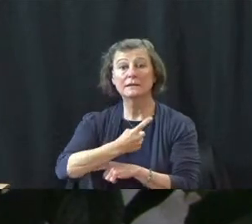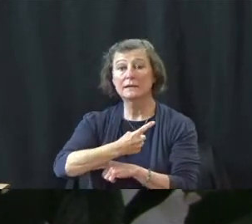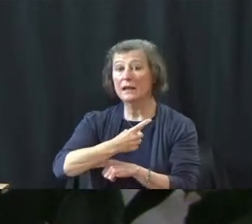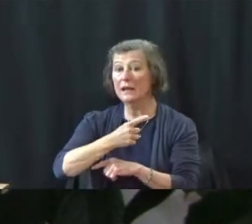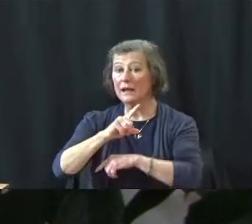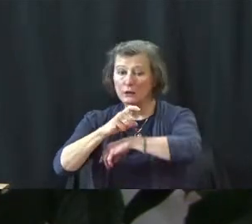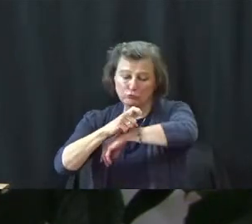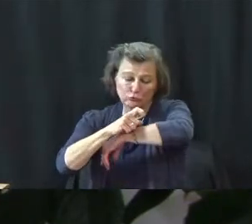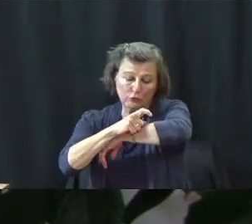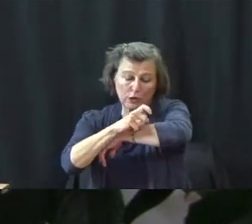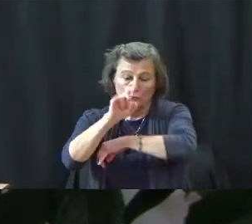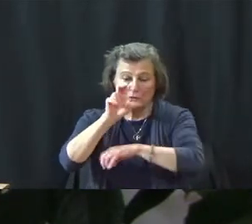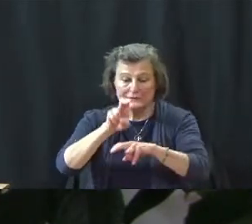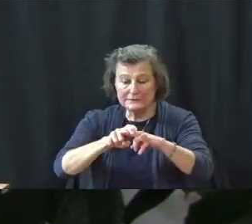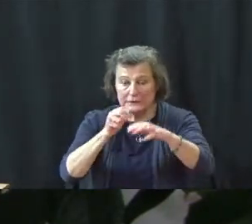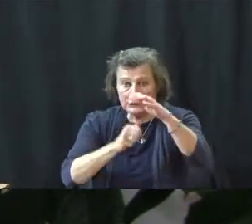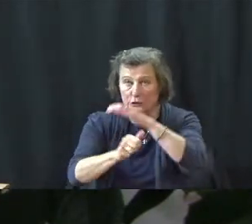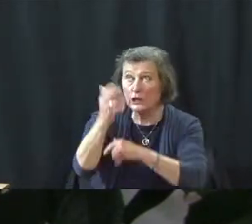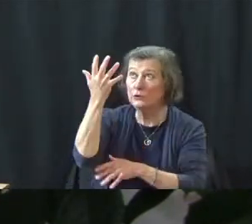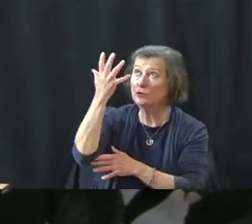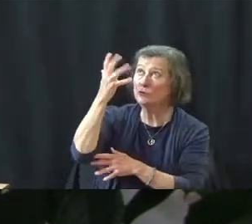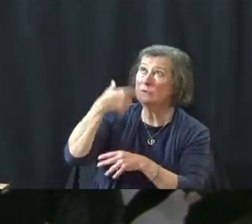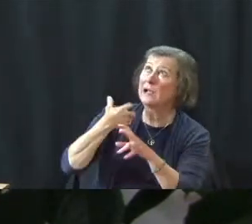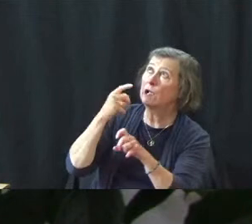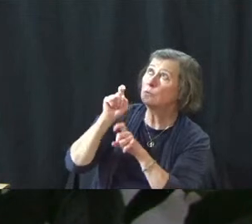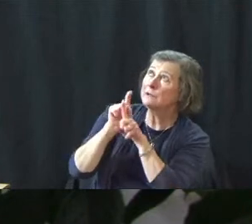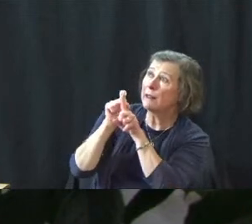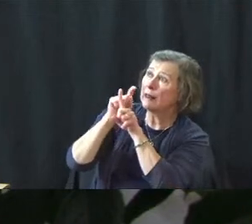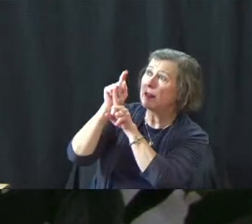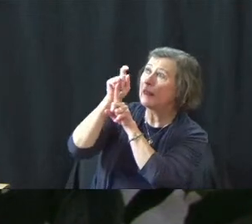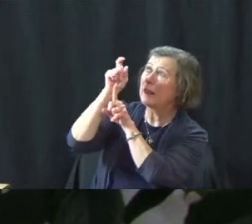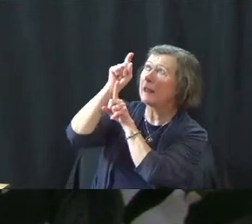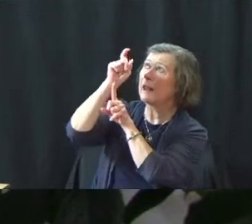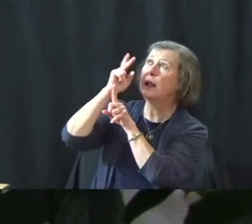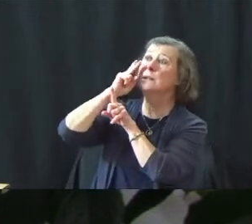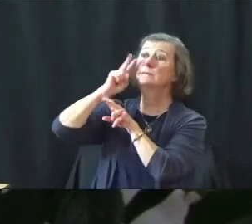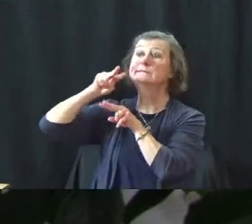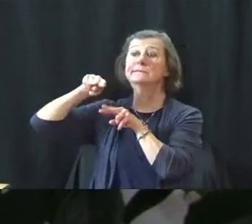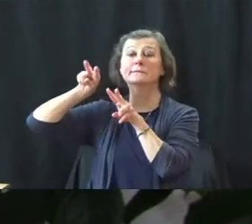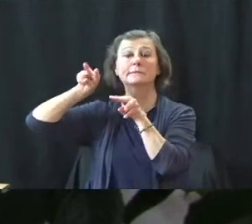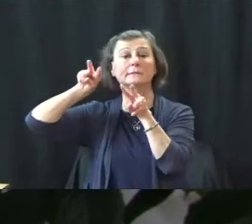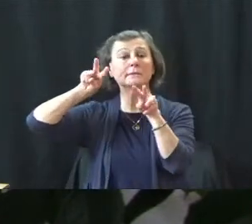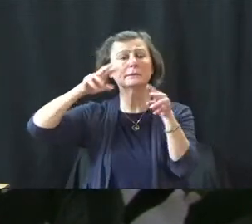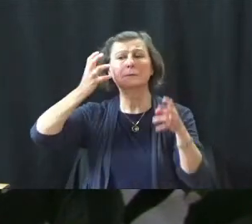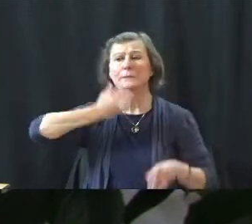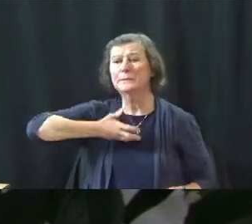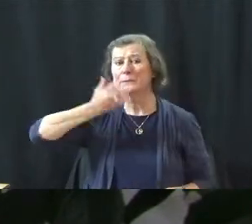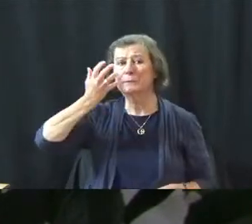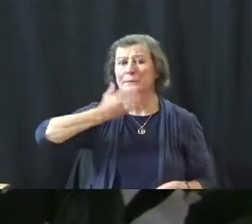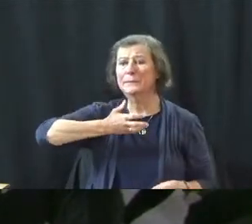“Let me climb a little higher to see what I can see. “Oh me! Oh my!” Herself did sigh,